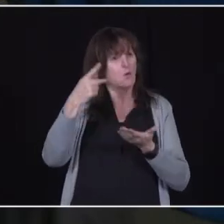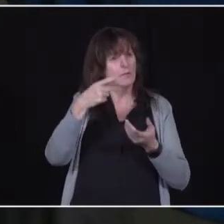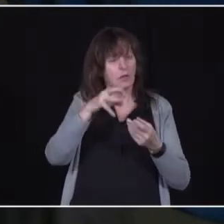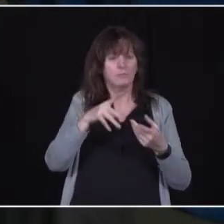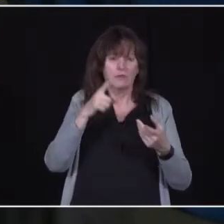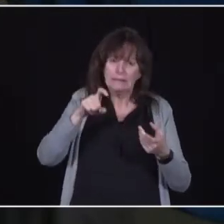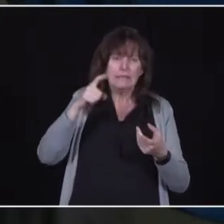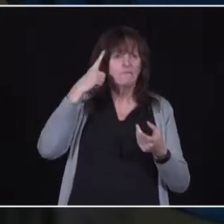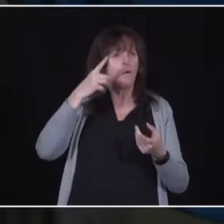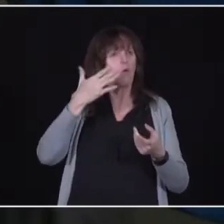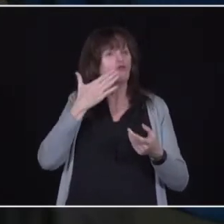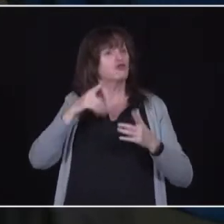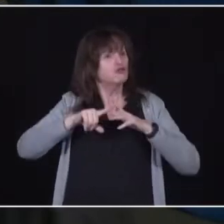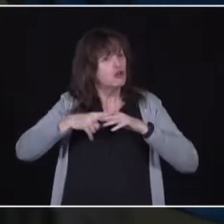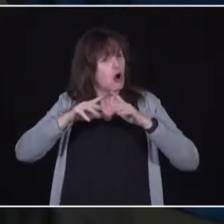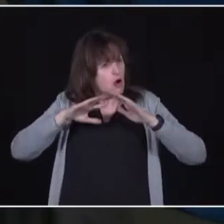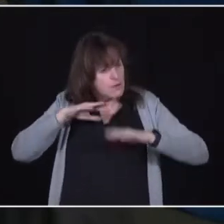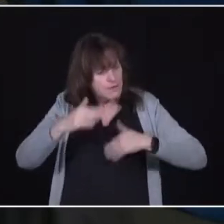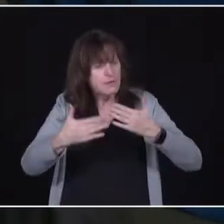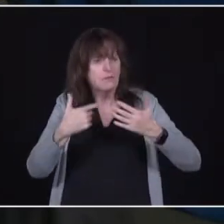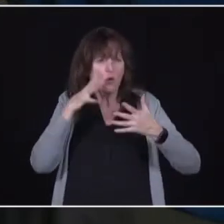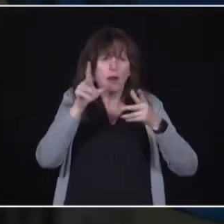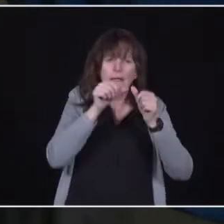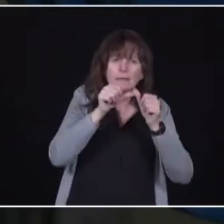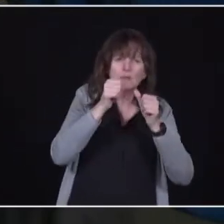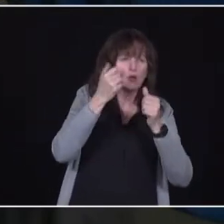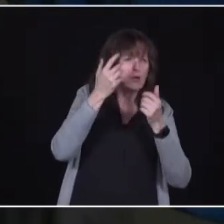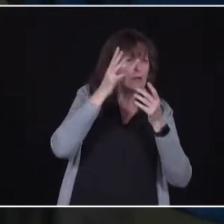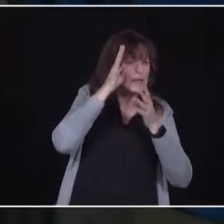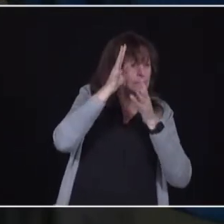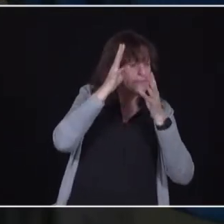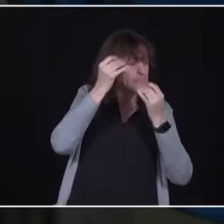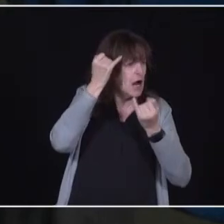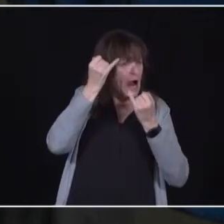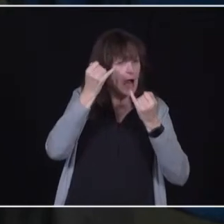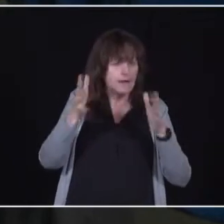our PSW's need and we will continue to innovate with these very important programs.